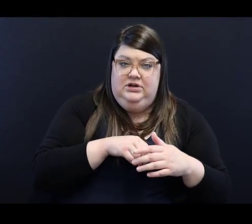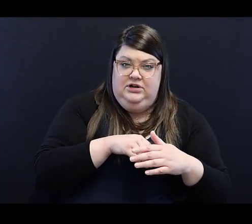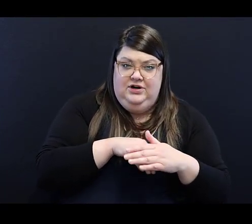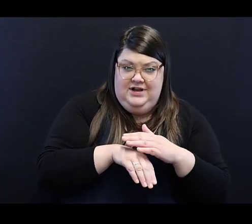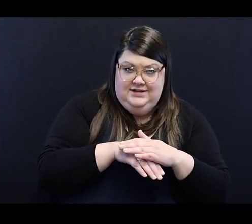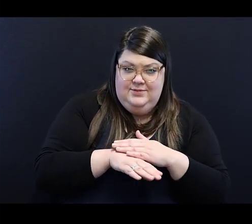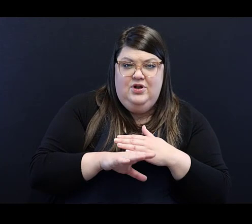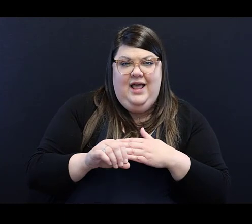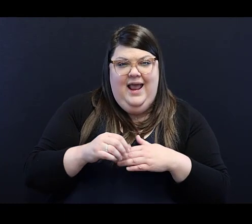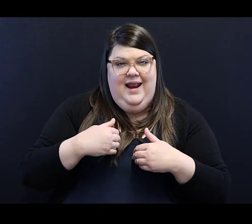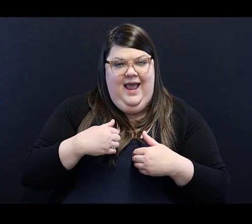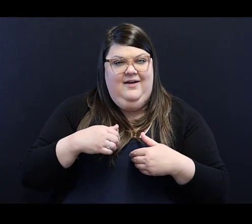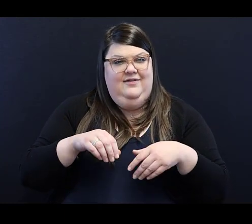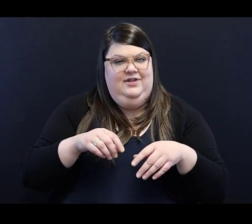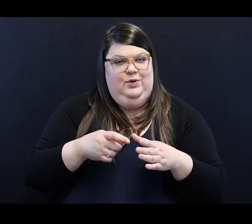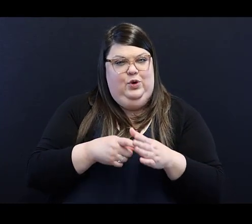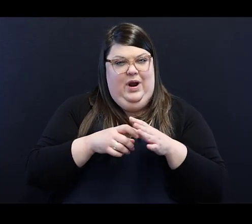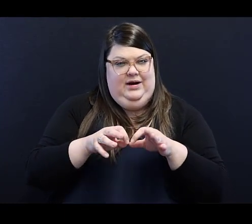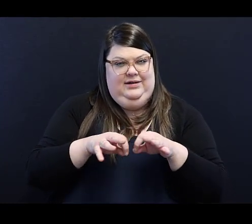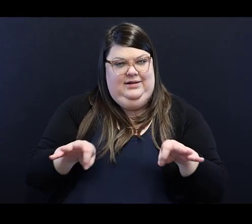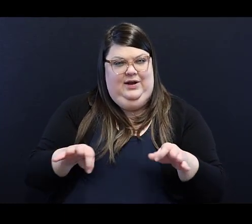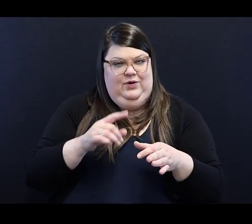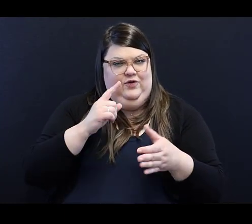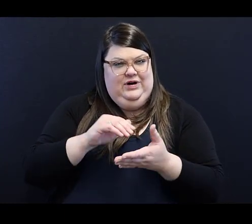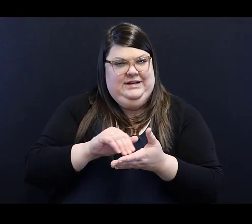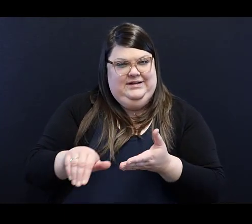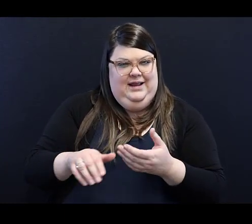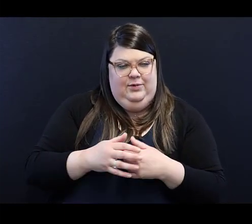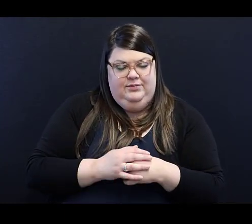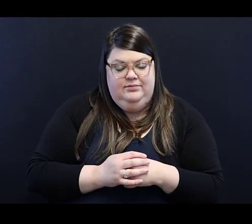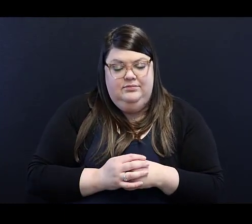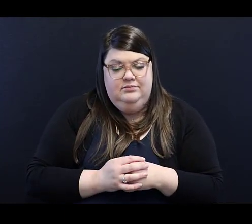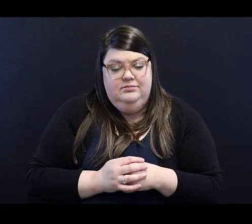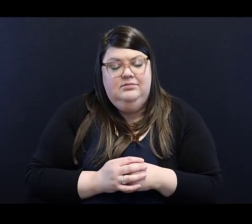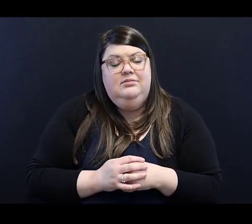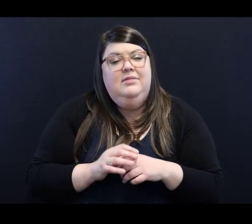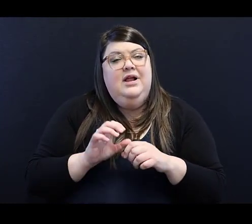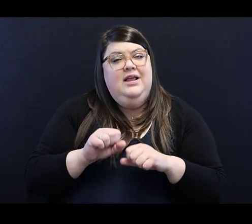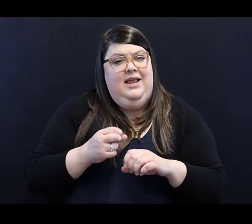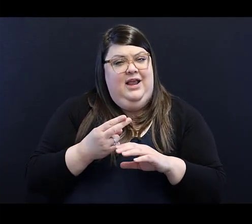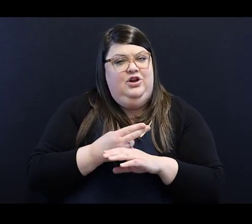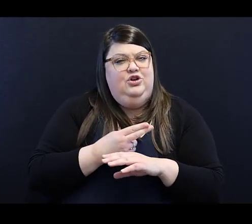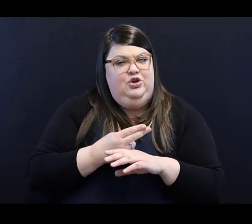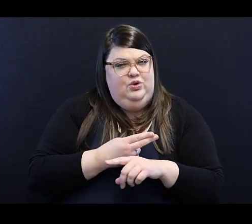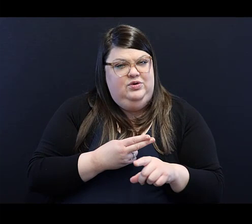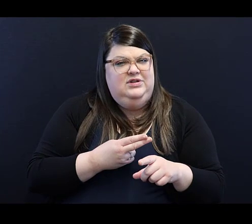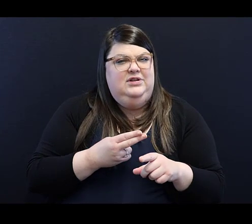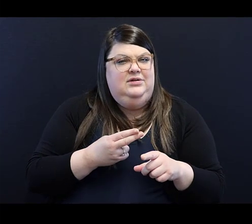language. The NCRTM accessibility resources can be leveraged to assist with accessibility efforts.